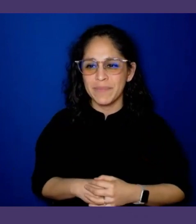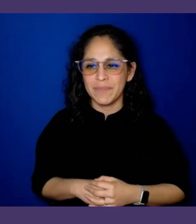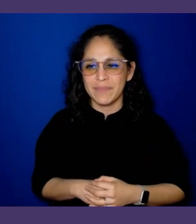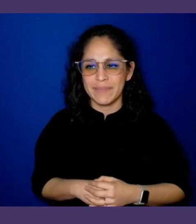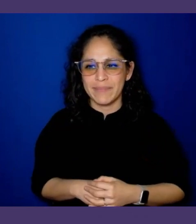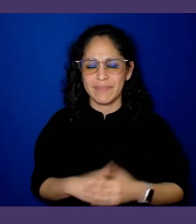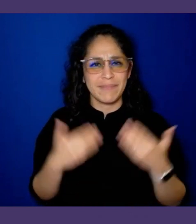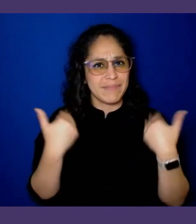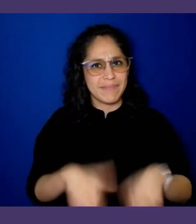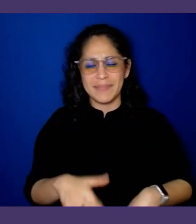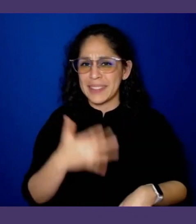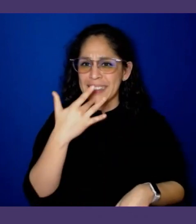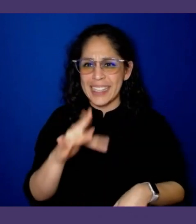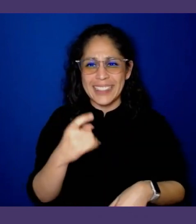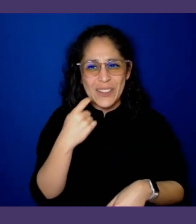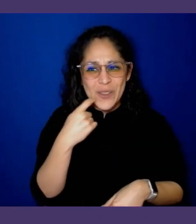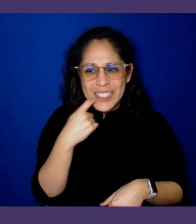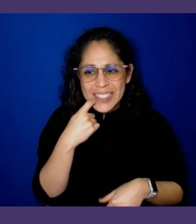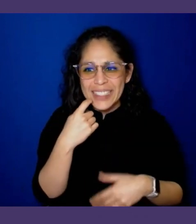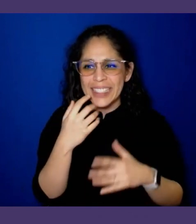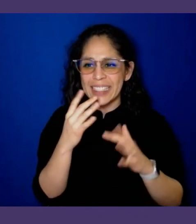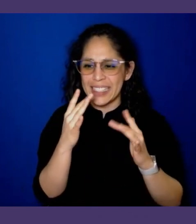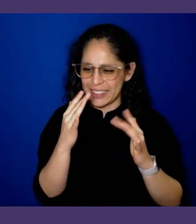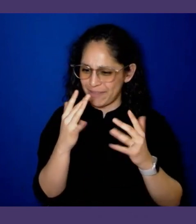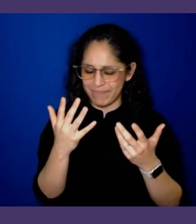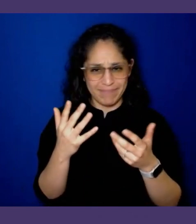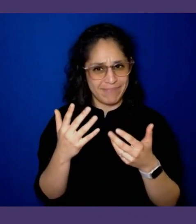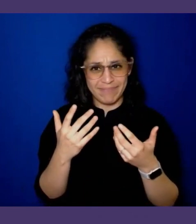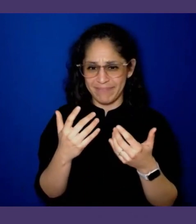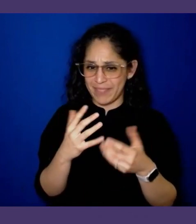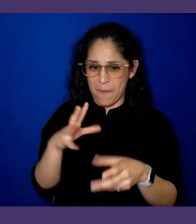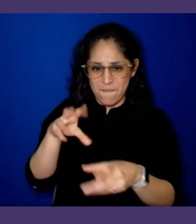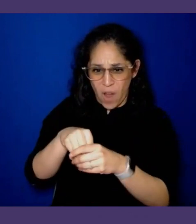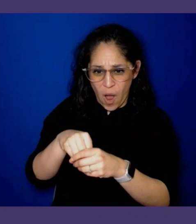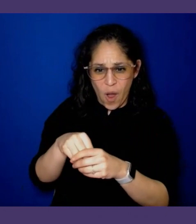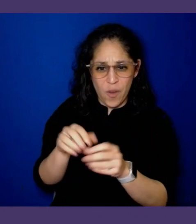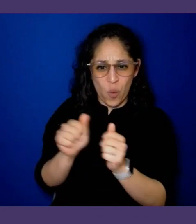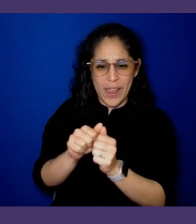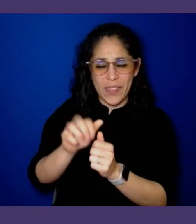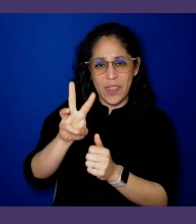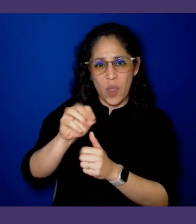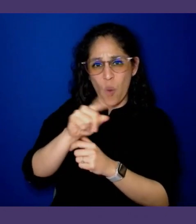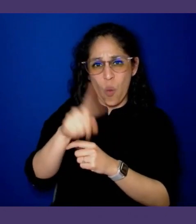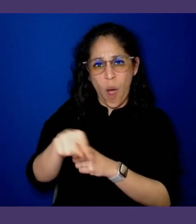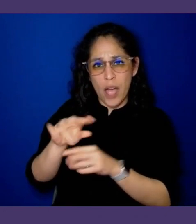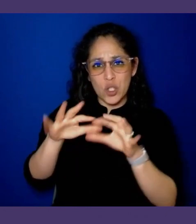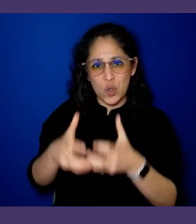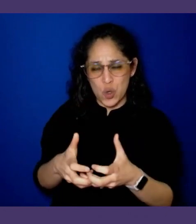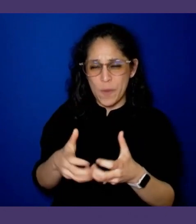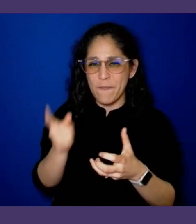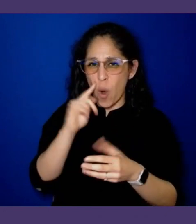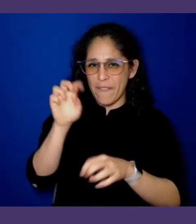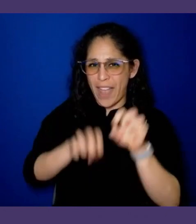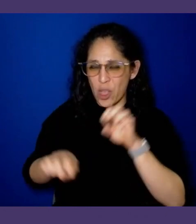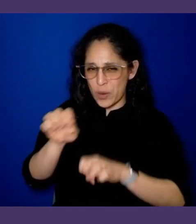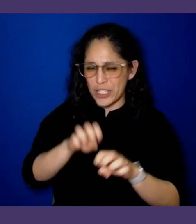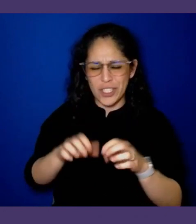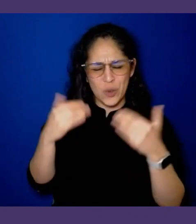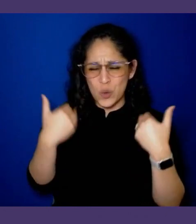to just recently be in the WAS group to do evaluation of questions, it was very intricate and it was very,